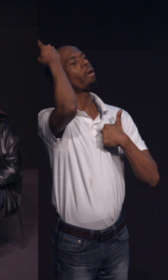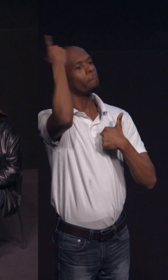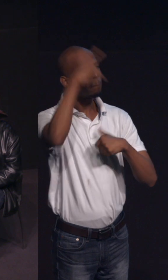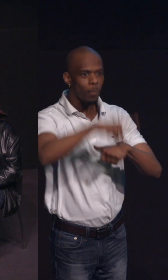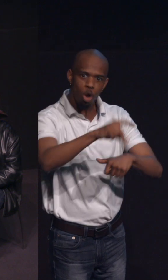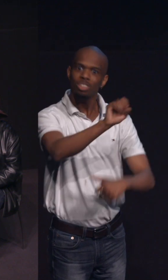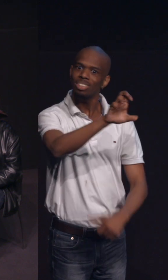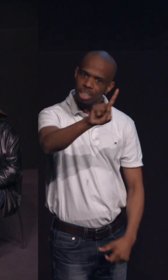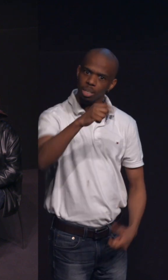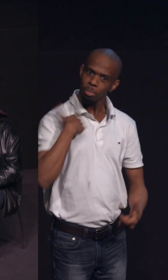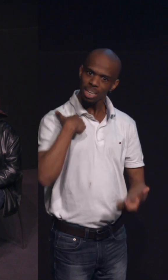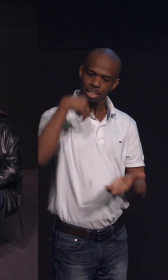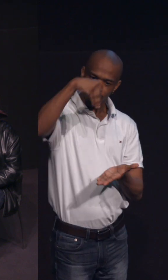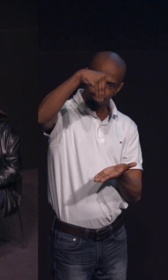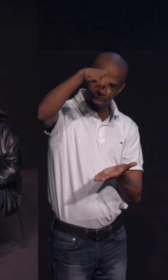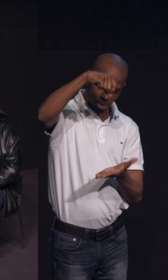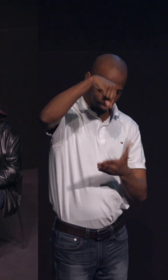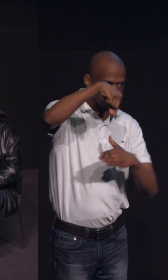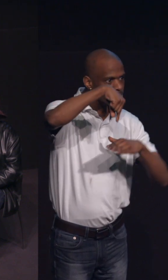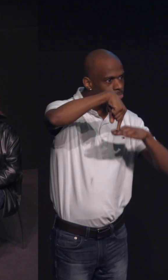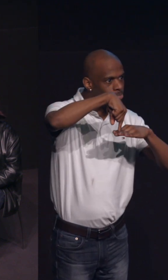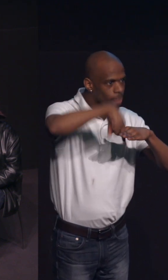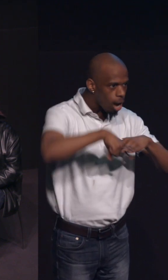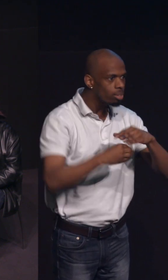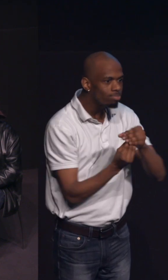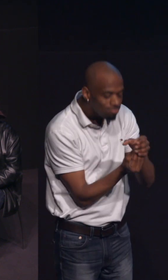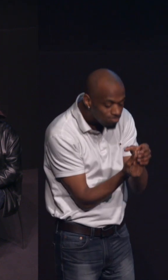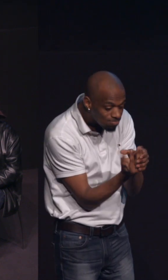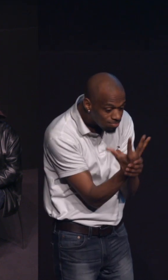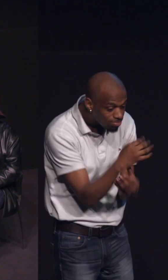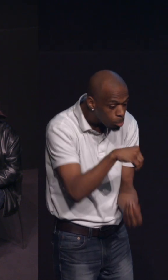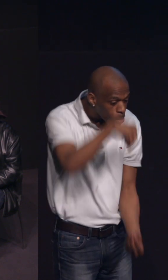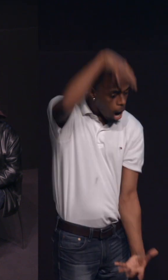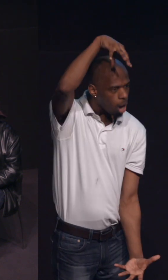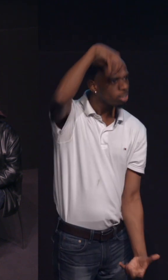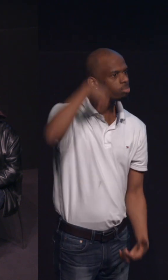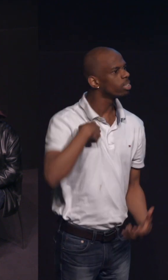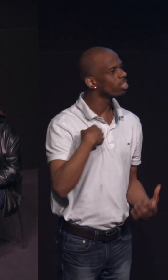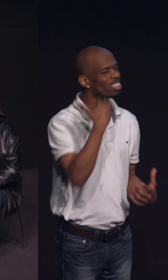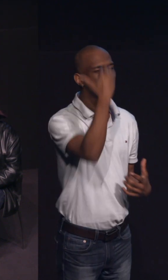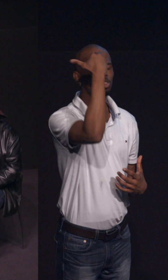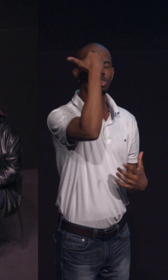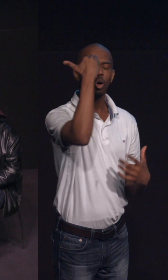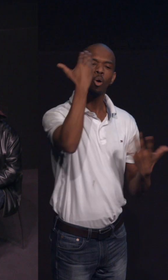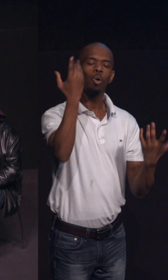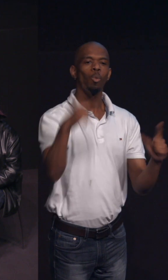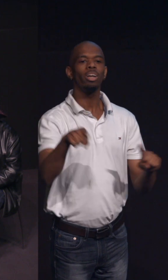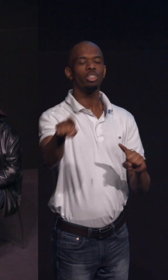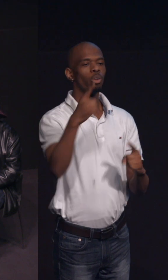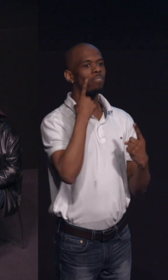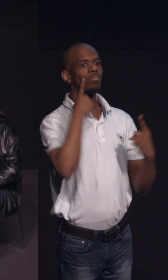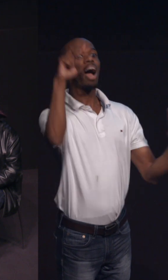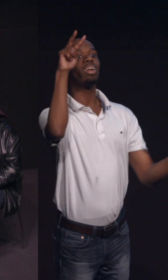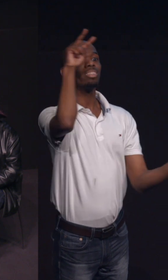Again, you all know when someone writes a book that says what you need it to say? I didn't want my-- Bryant: I remember your email was, like,